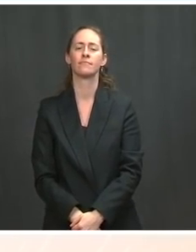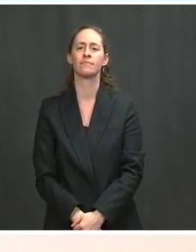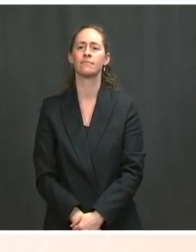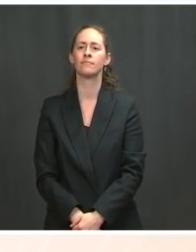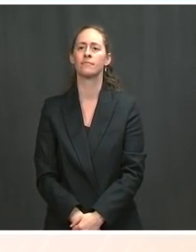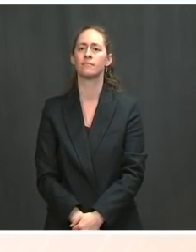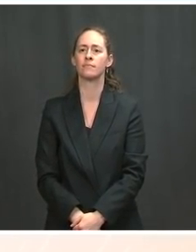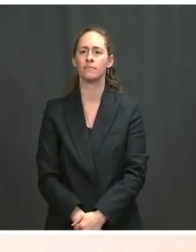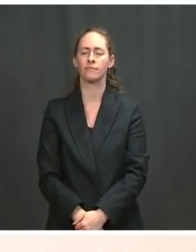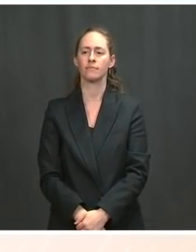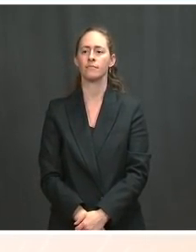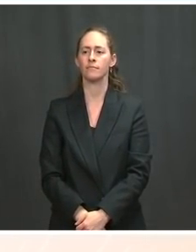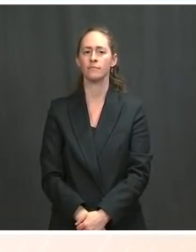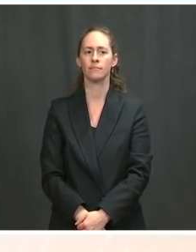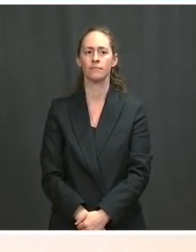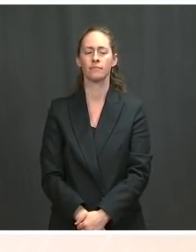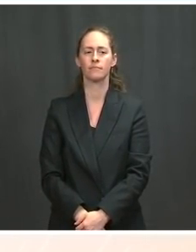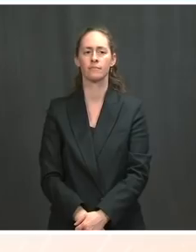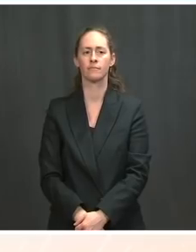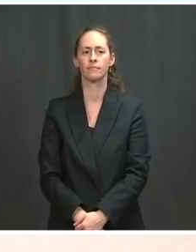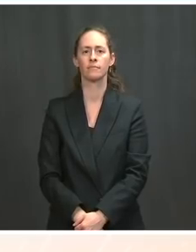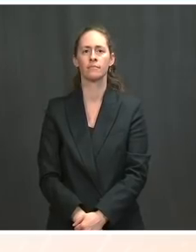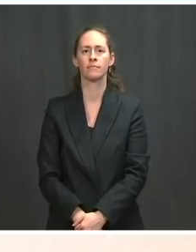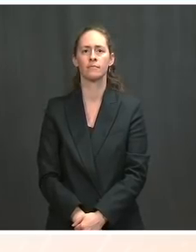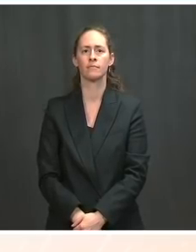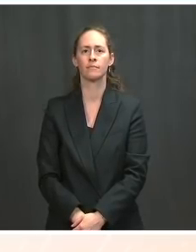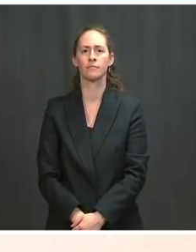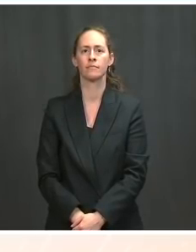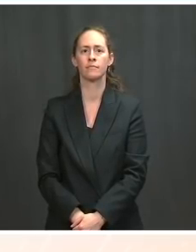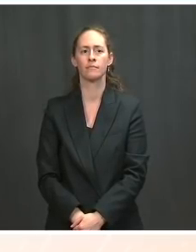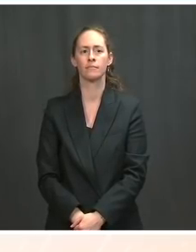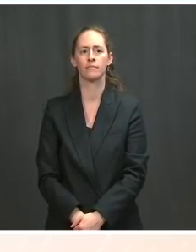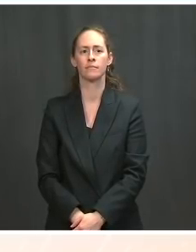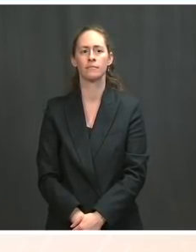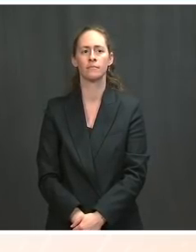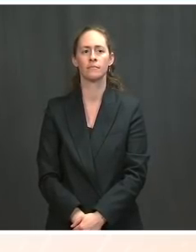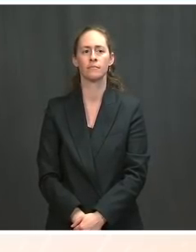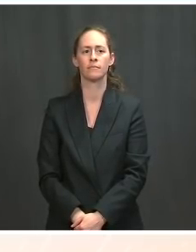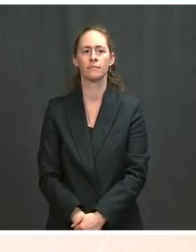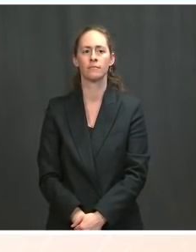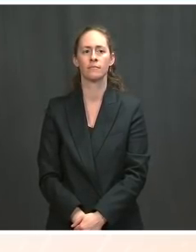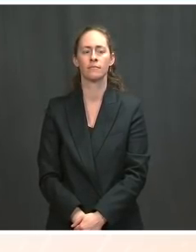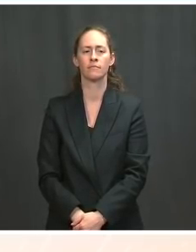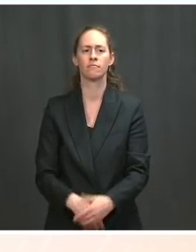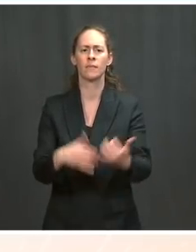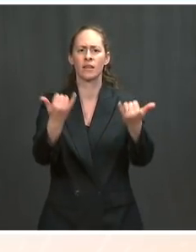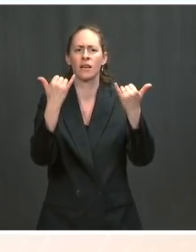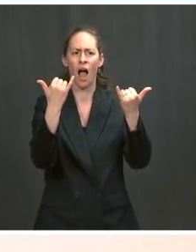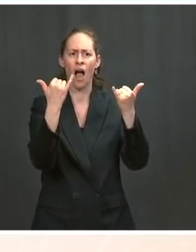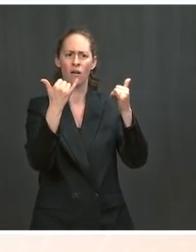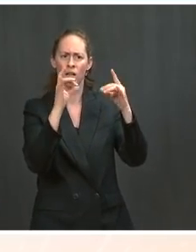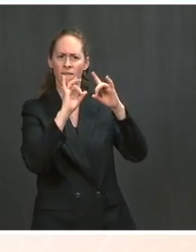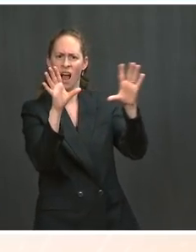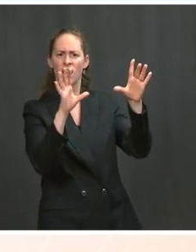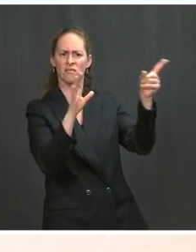with respect to the statements about violence in Israel, that Israel has a legitimate right to self-defense, but we're not hearing about the Palestinians'